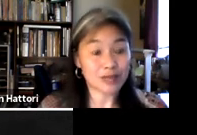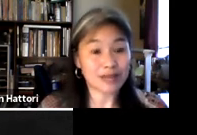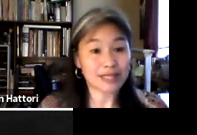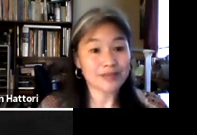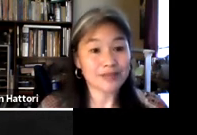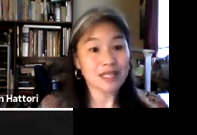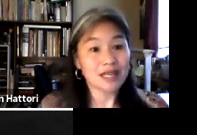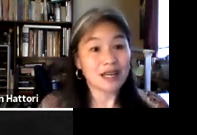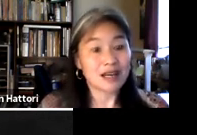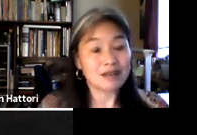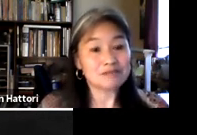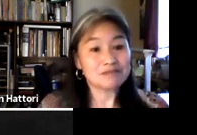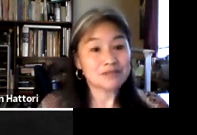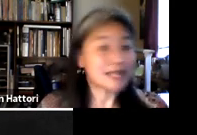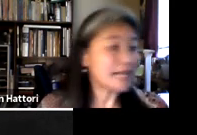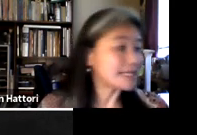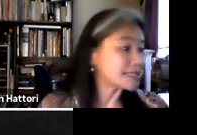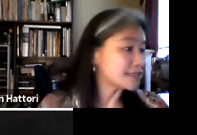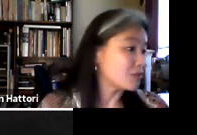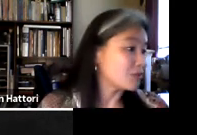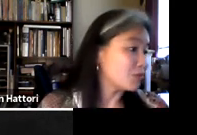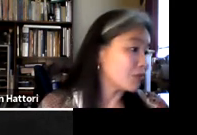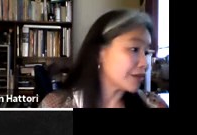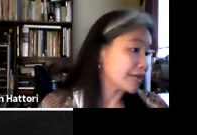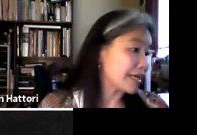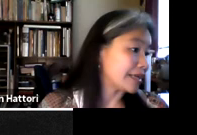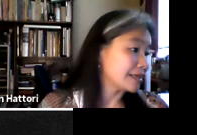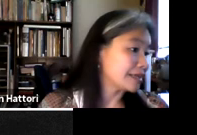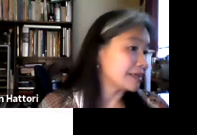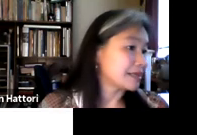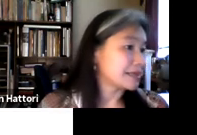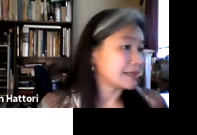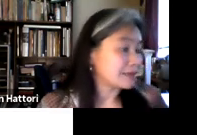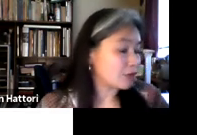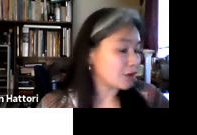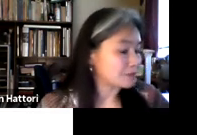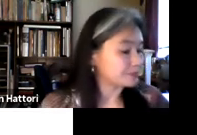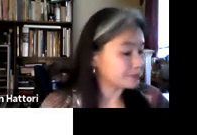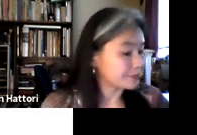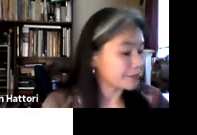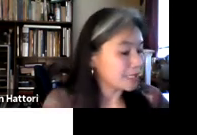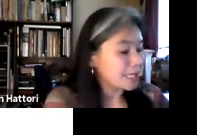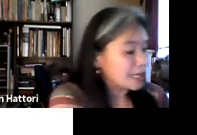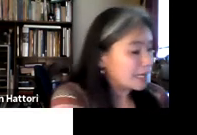was, I believe, a high school student. And he used to tinker around with the chemistry set. Some of you may remember having